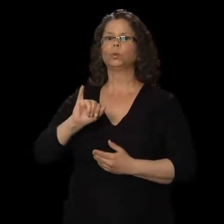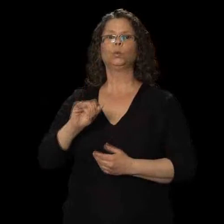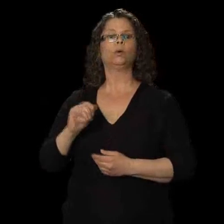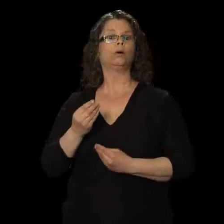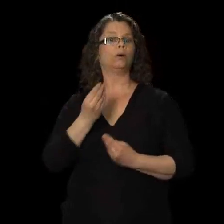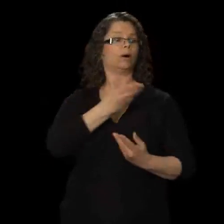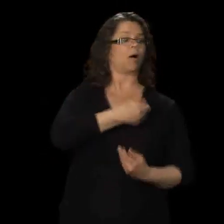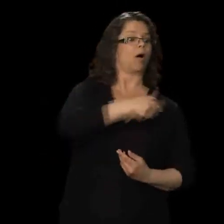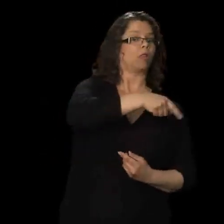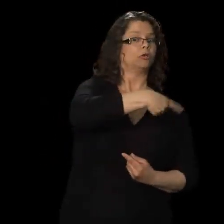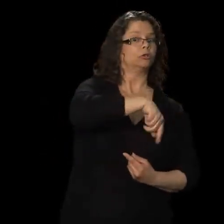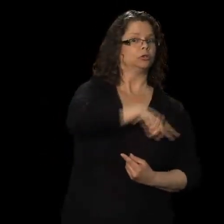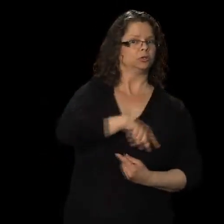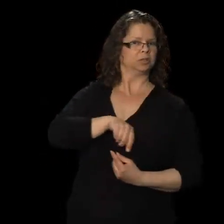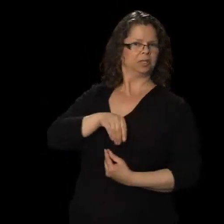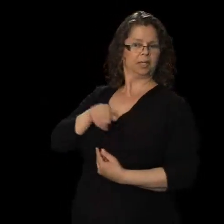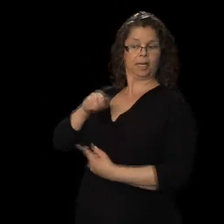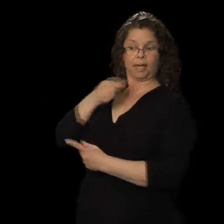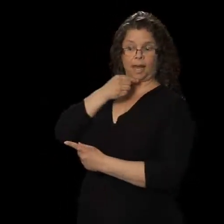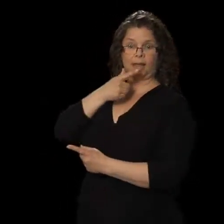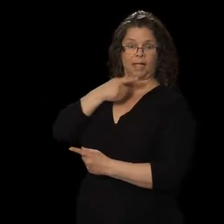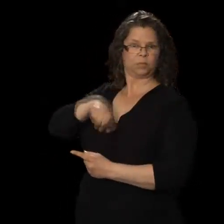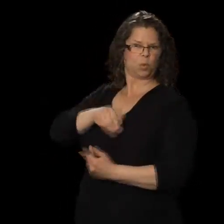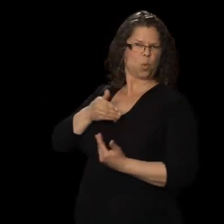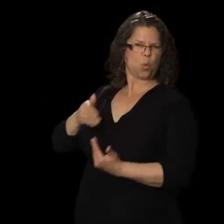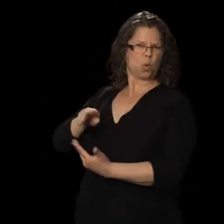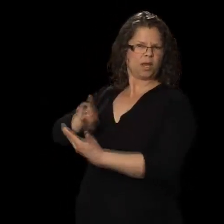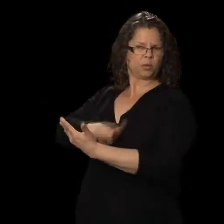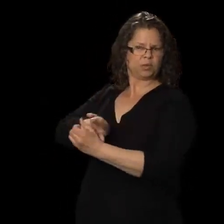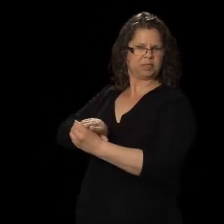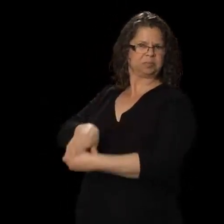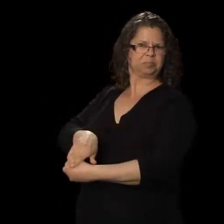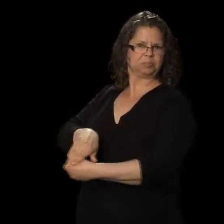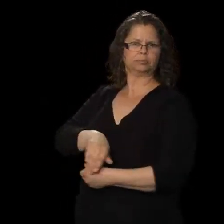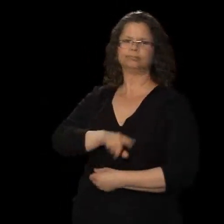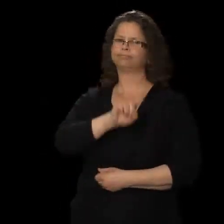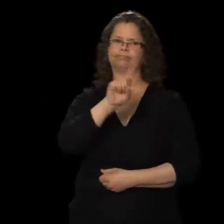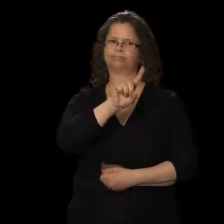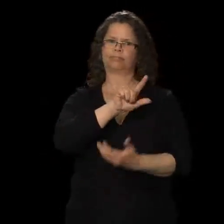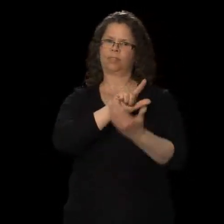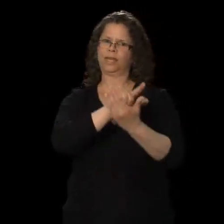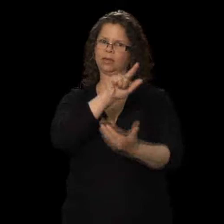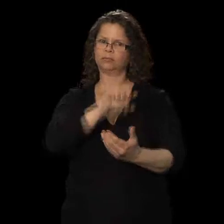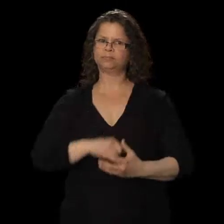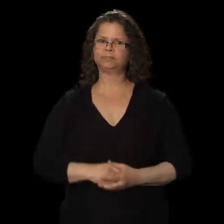It is also against the law to tell others to discriminate because of sexual orientation.